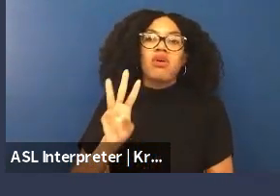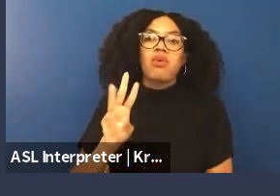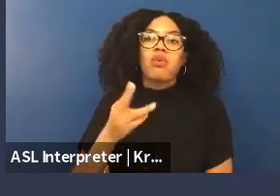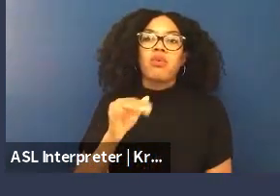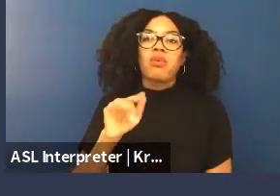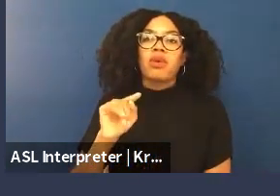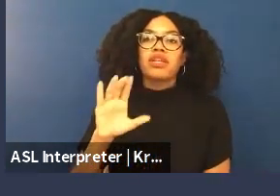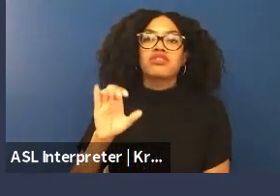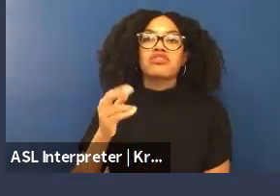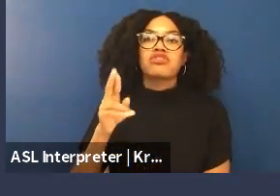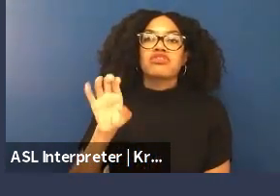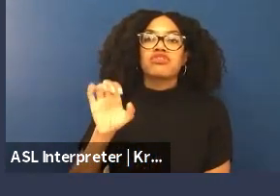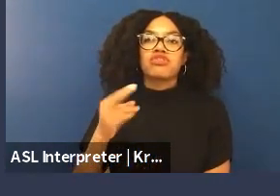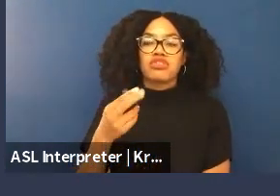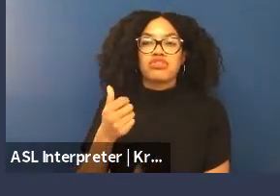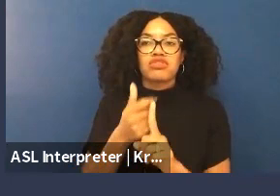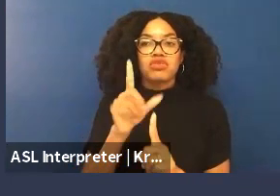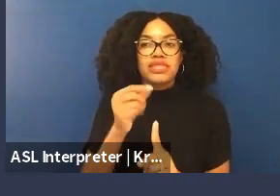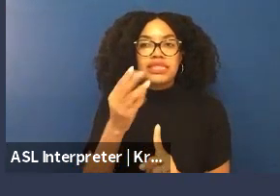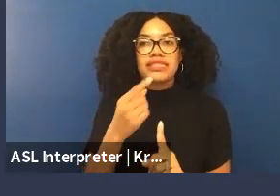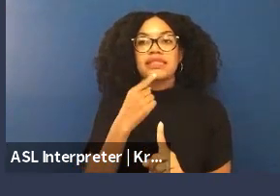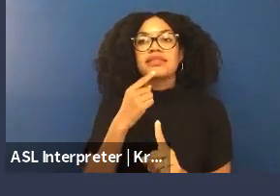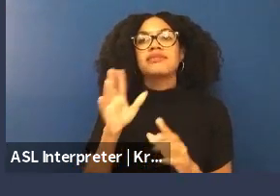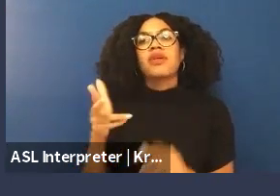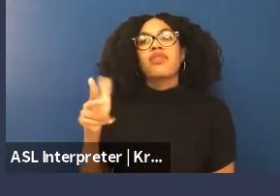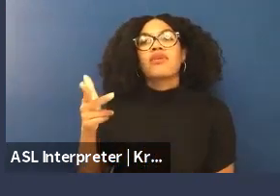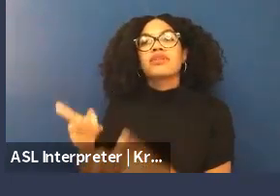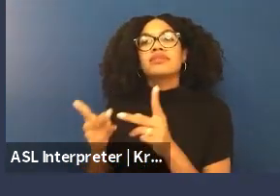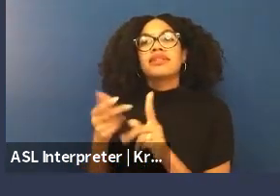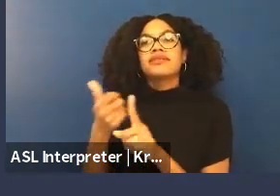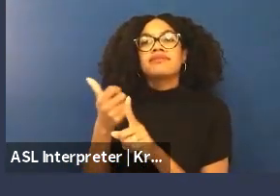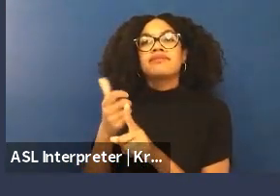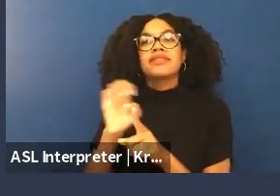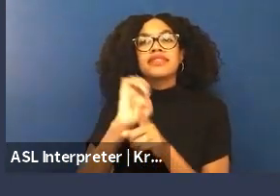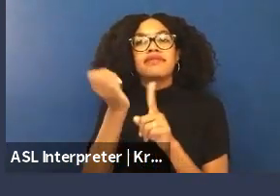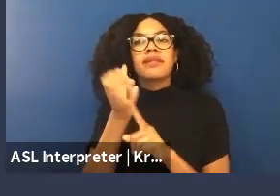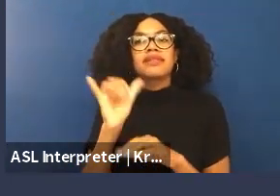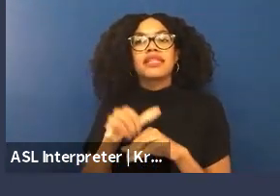easily in informal organizational structures and can be both ambiguous and uncertain. Those who